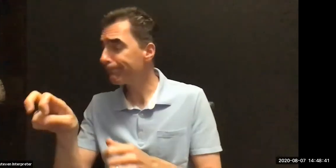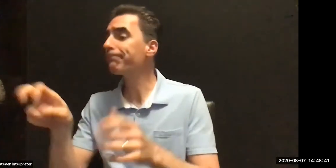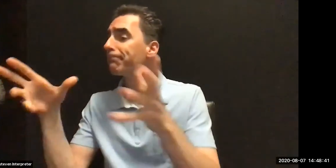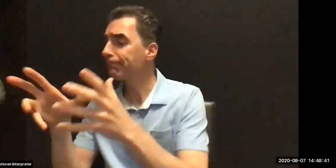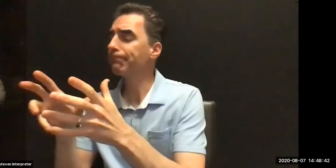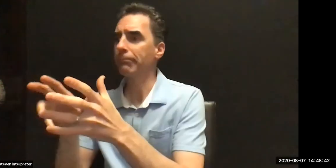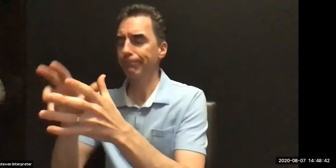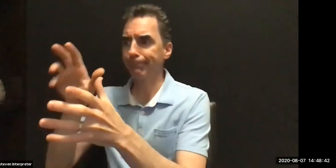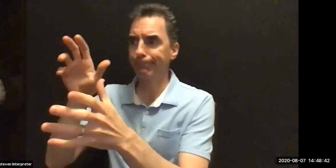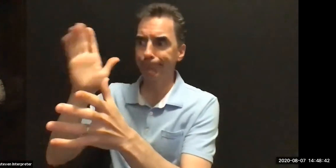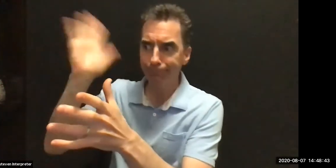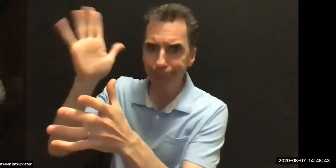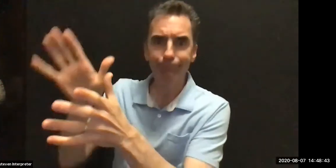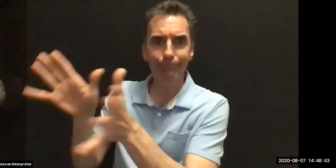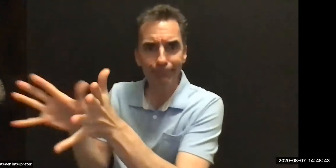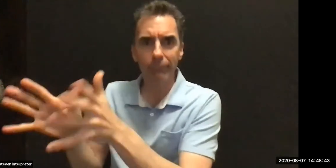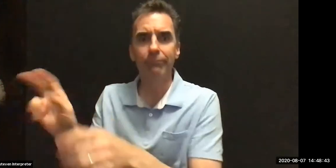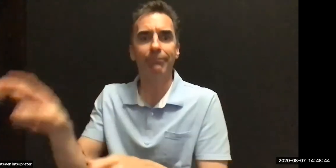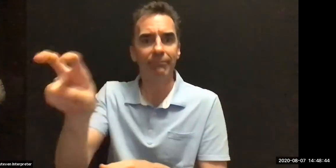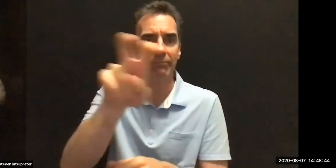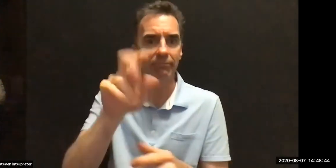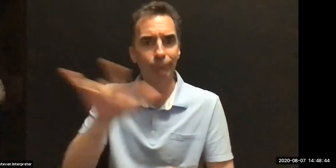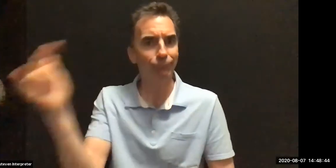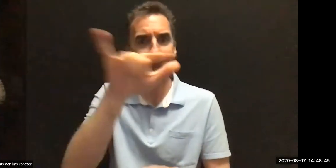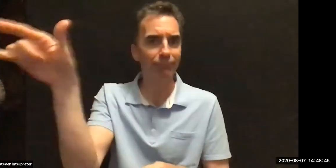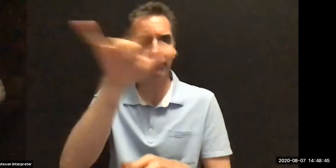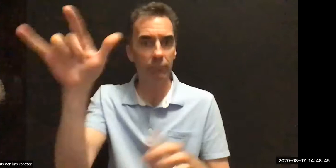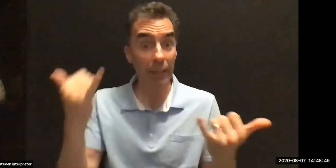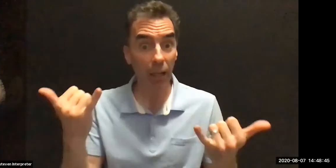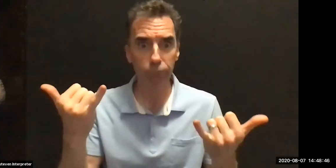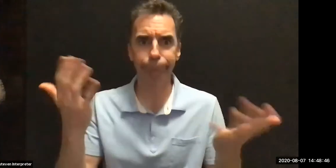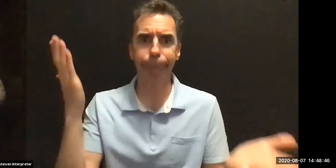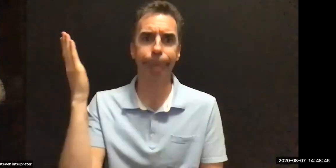Channelle Charest: That's not happening. I can't get on a plane. I can't drive, you know, a couple states over